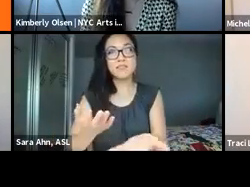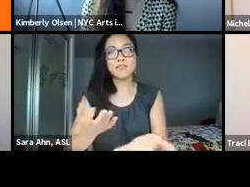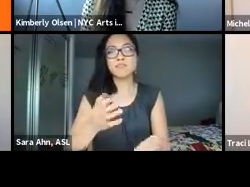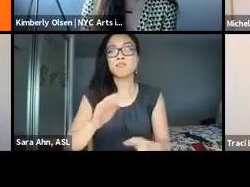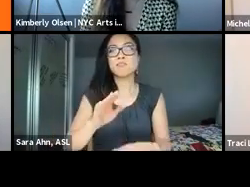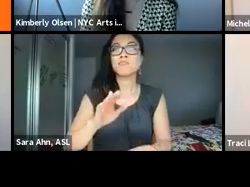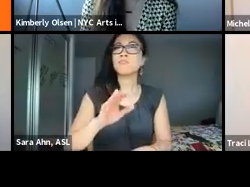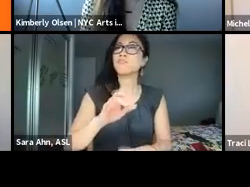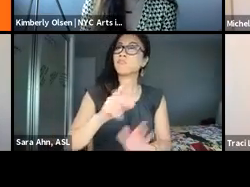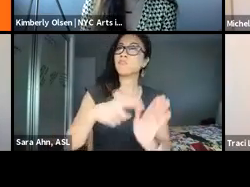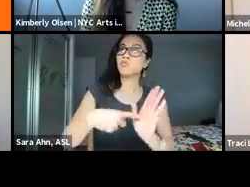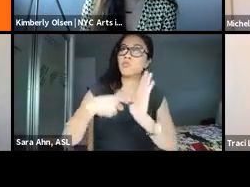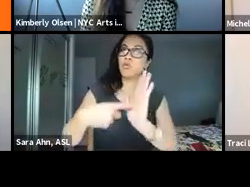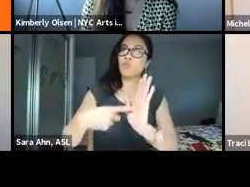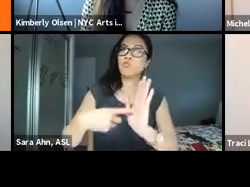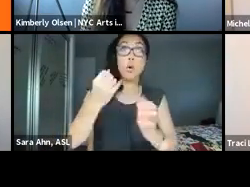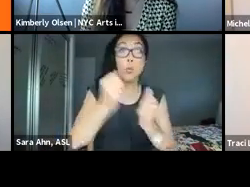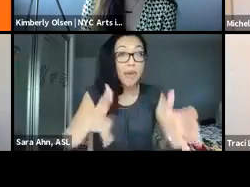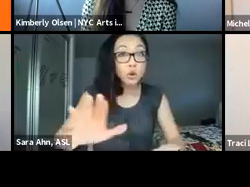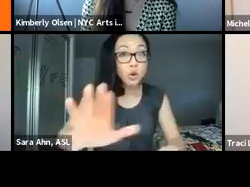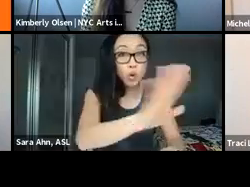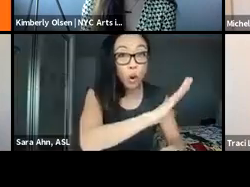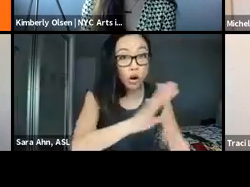advocate for this work as well and we encourage you to.